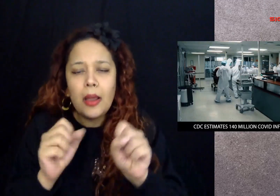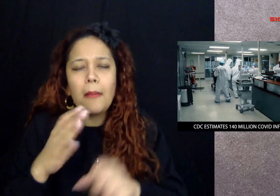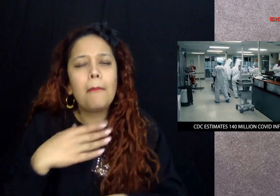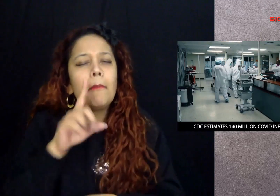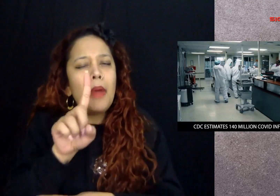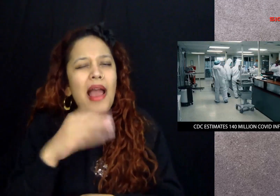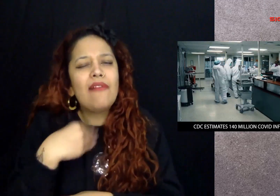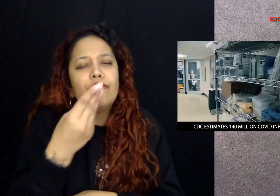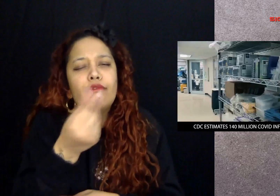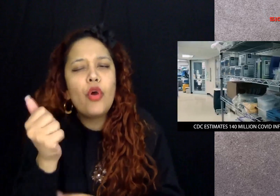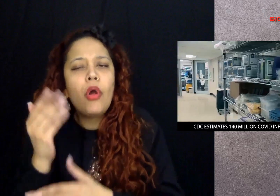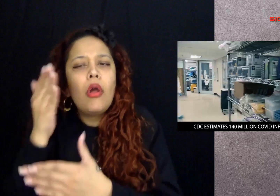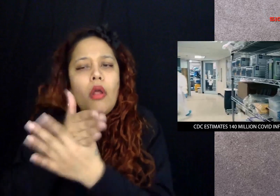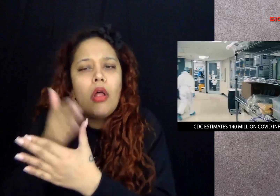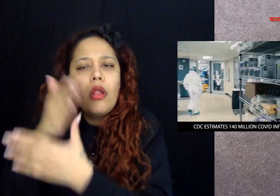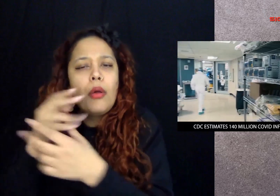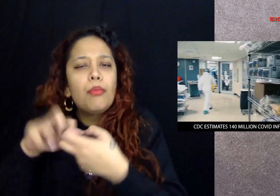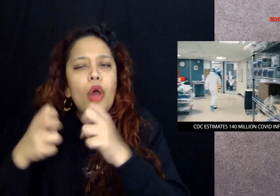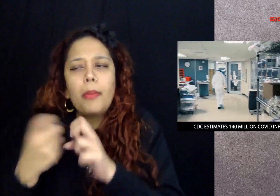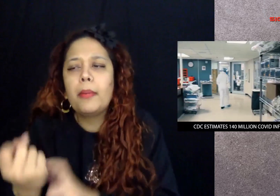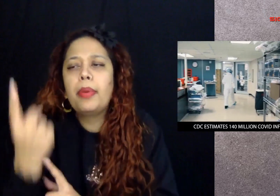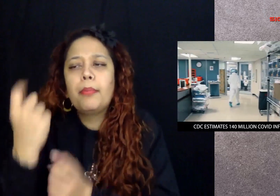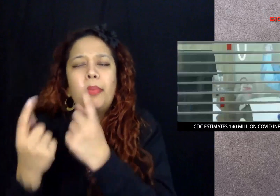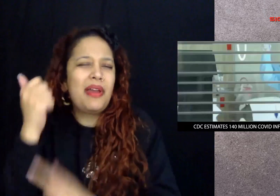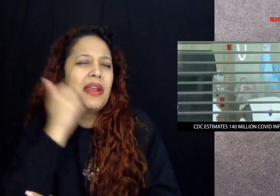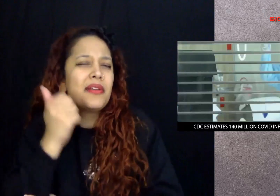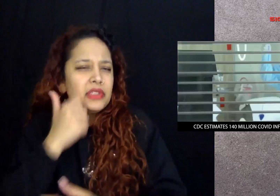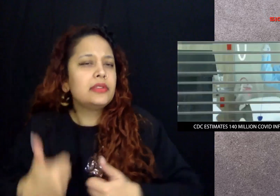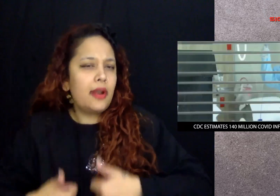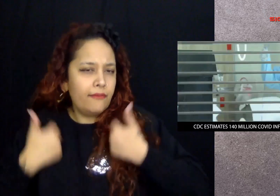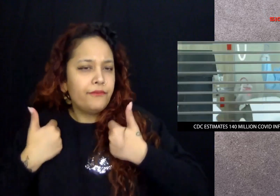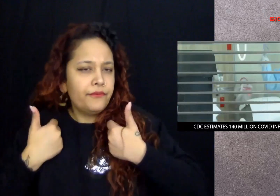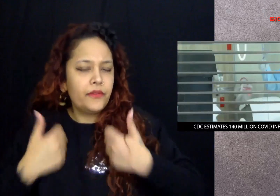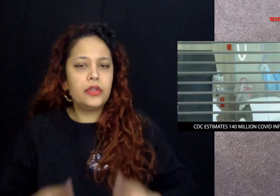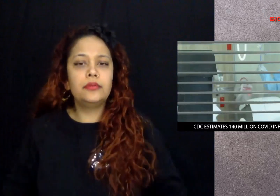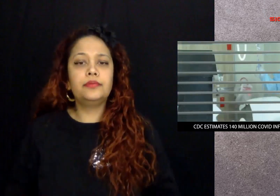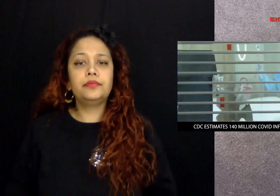in the country can move forward safely with fewer disruptions to daily life